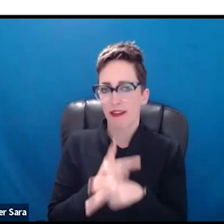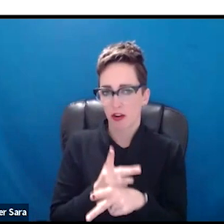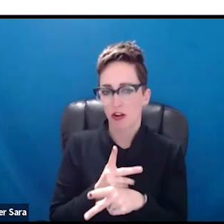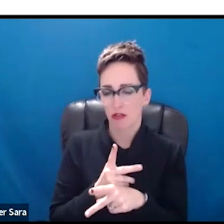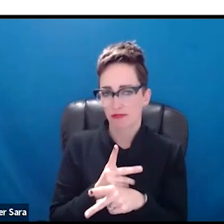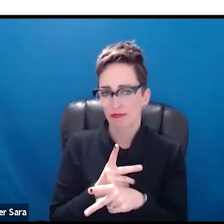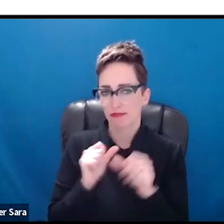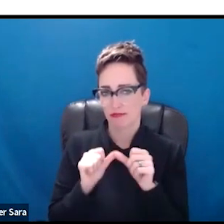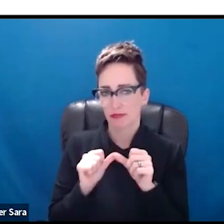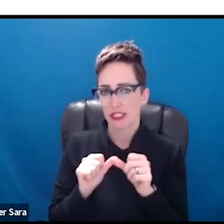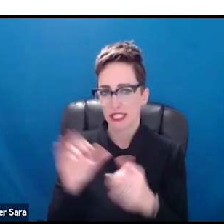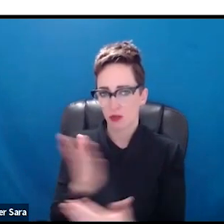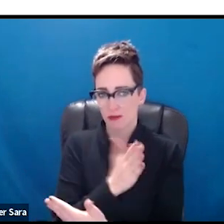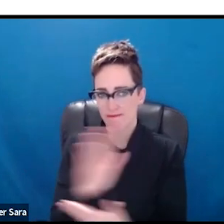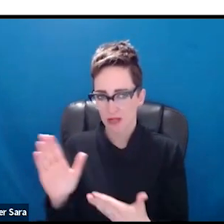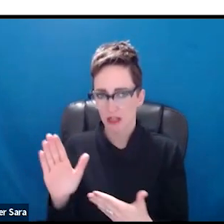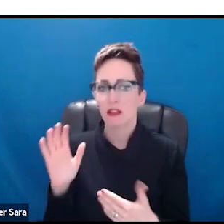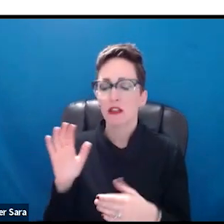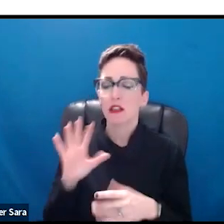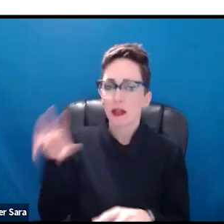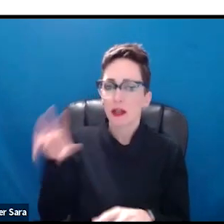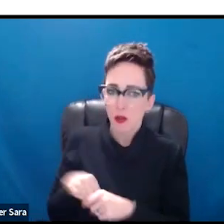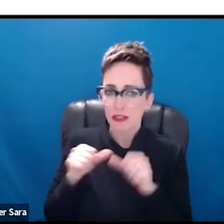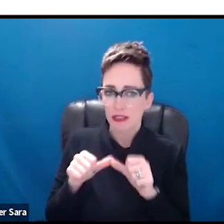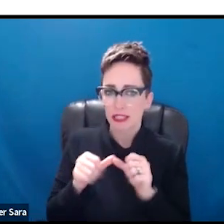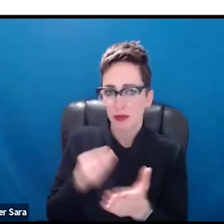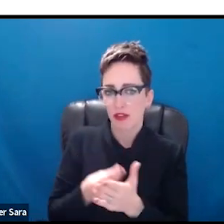This includes sustainable funding opportunities, and I want to underline